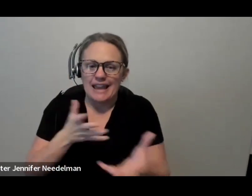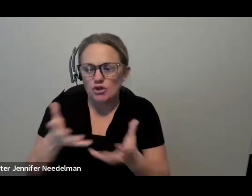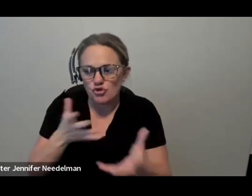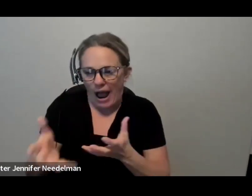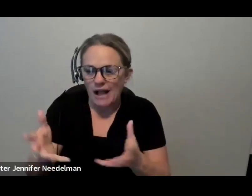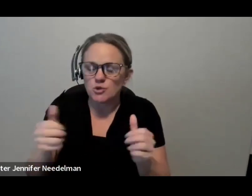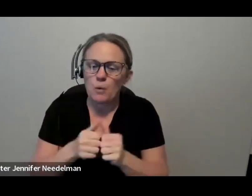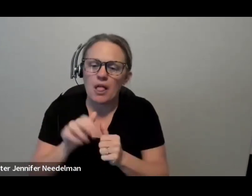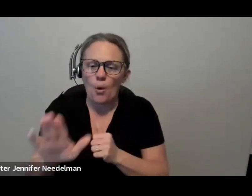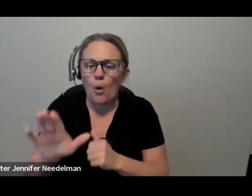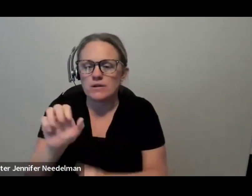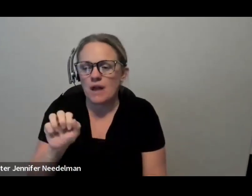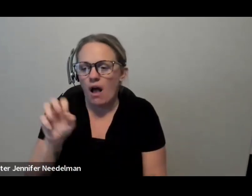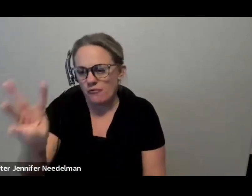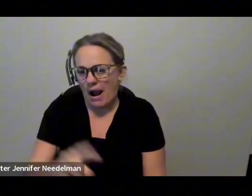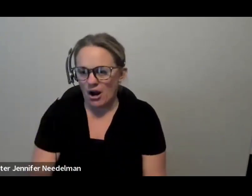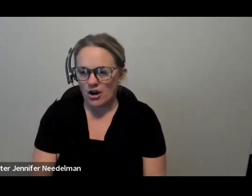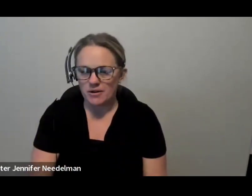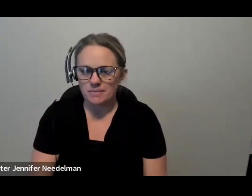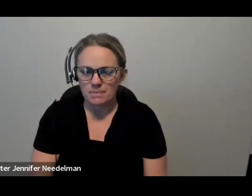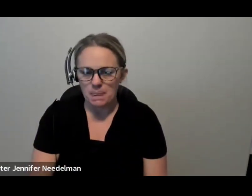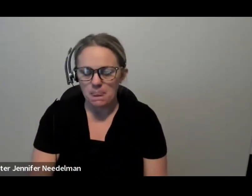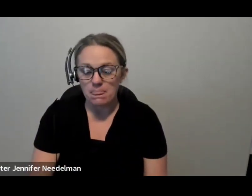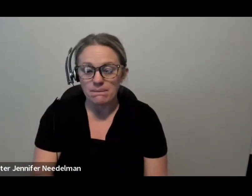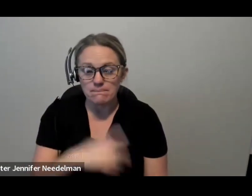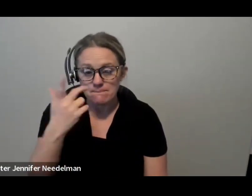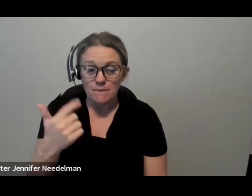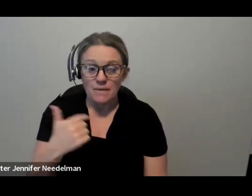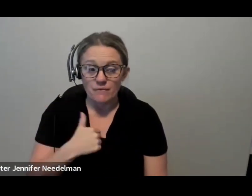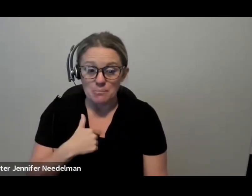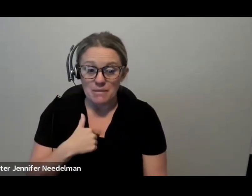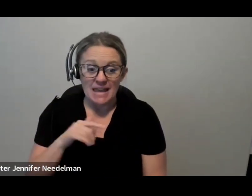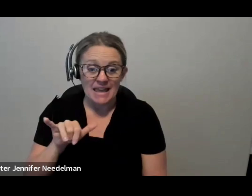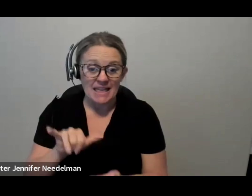So for me, I think that was a great way to sort